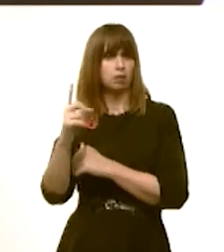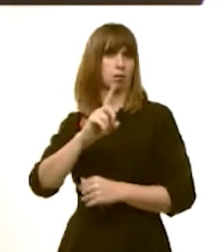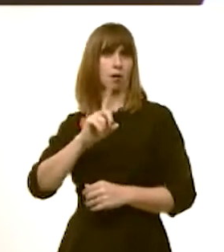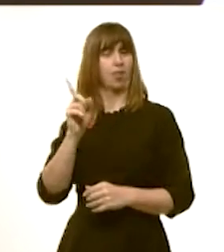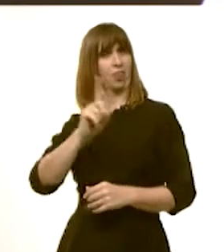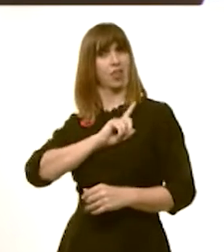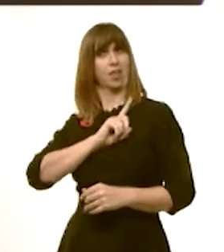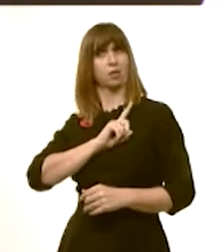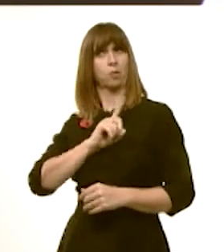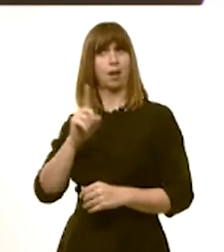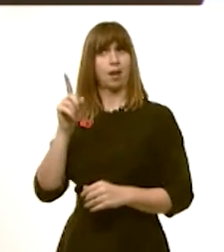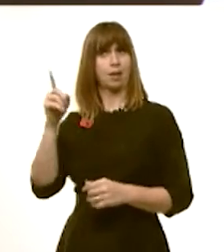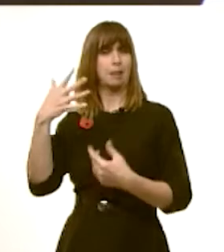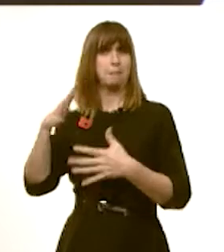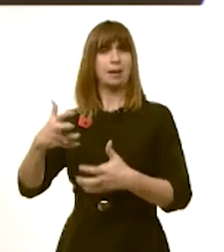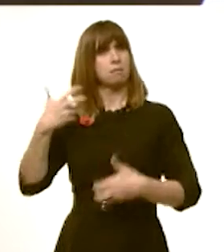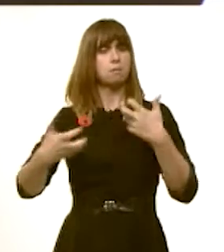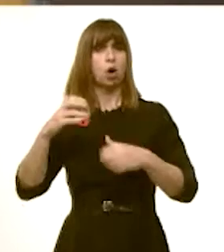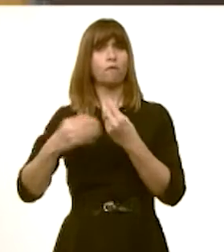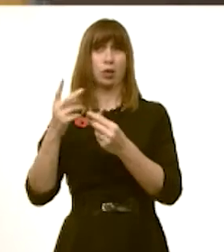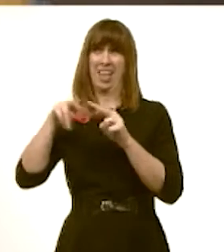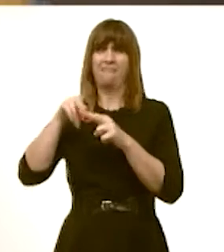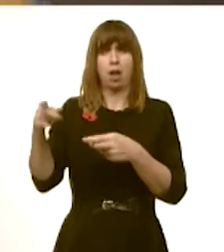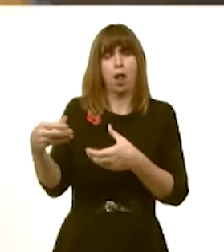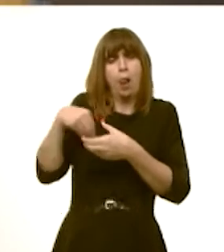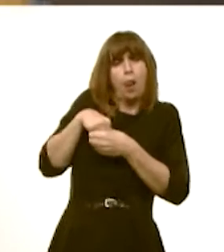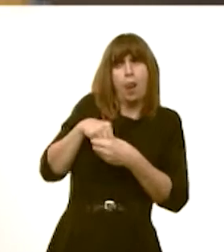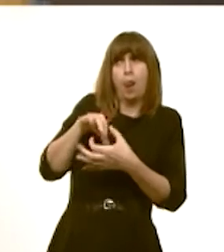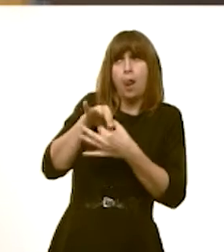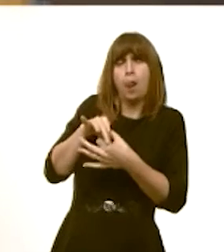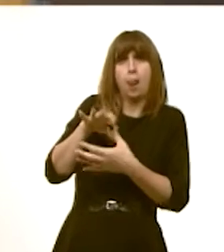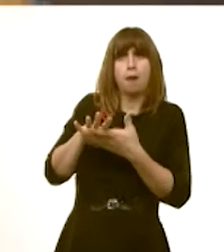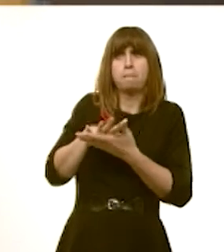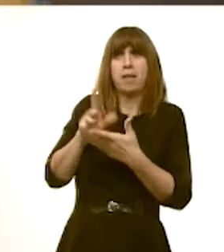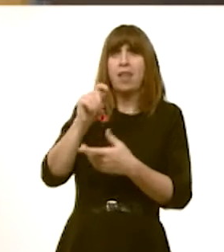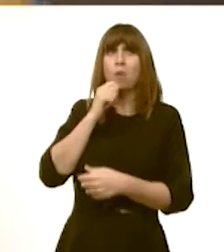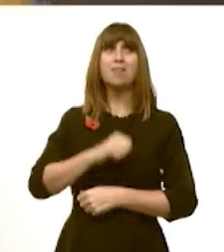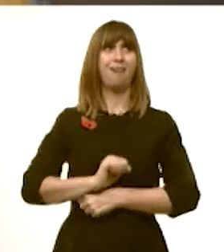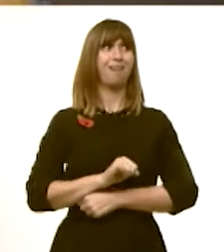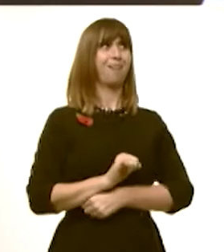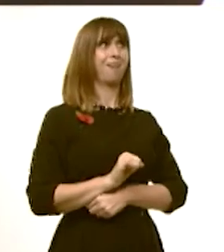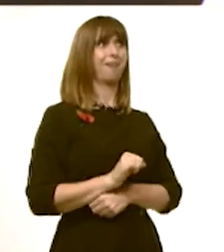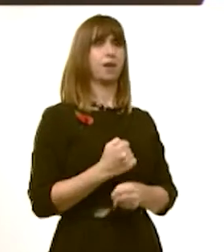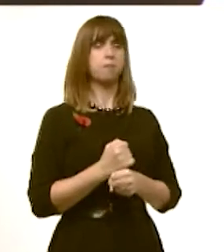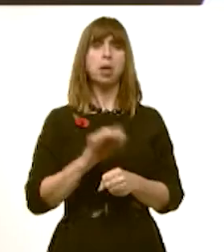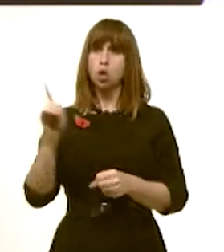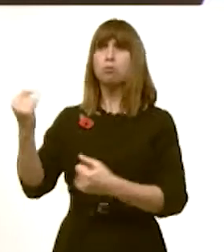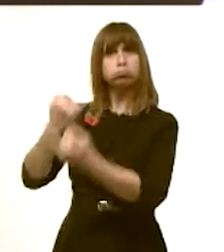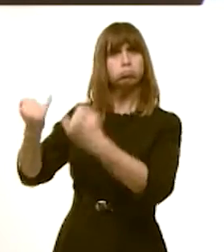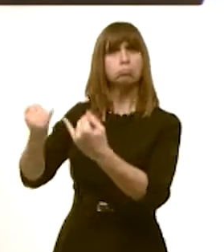those words about resourcing; they would feel under some pressure to give the answer they felt the Government wanted to hearóthatís not what happened this morning.